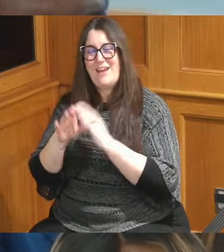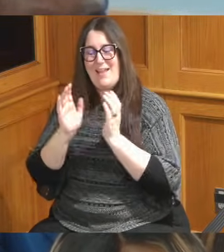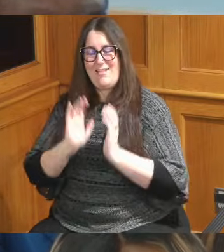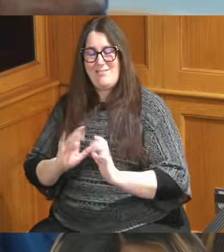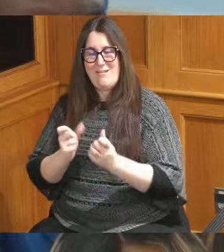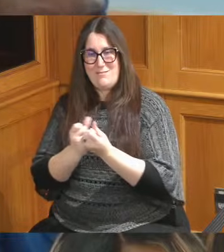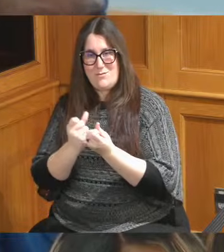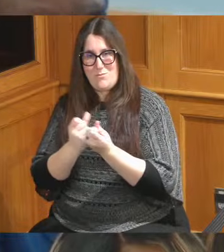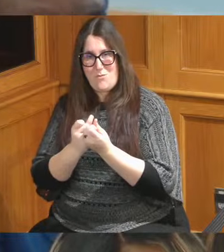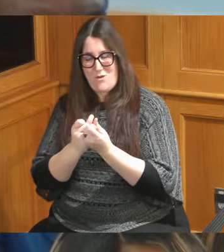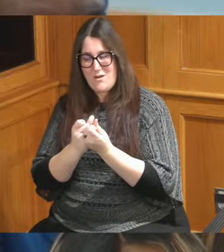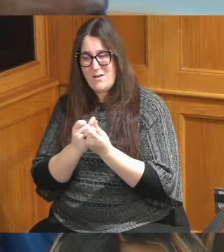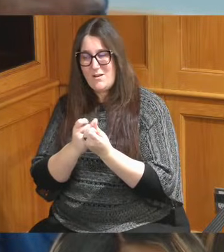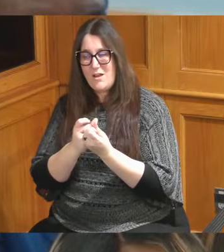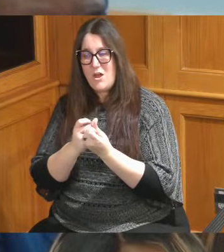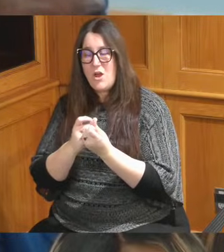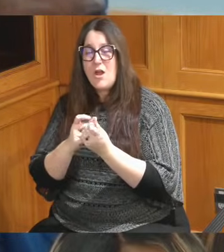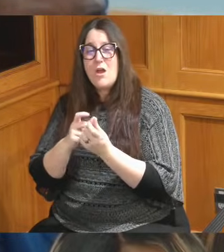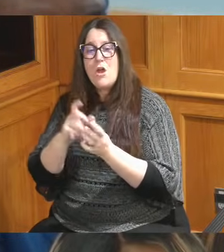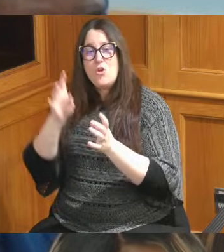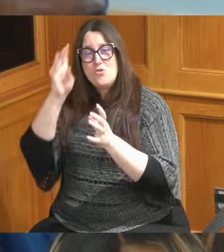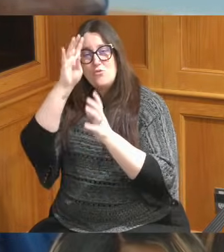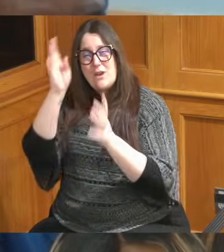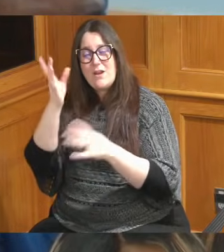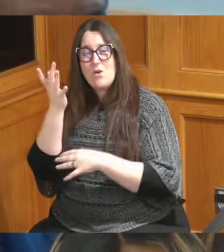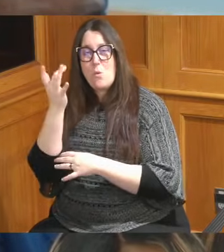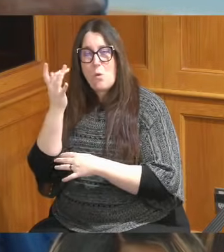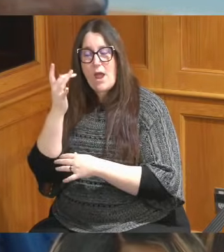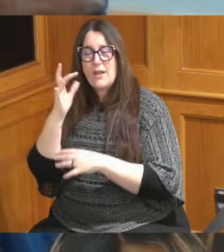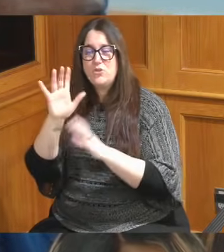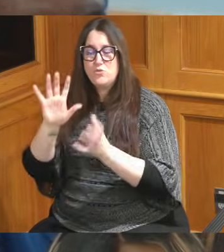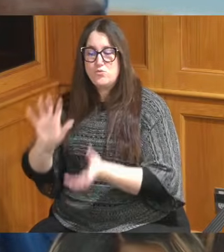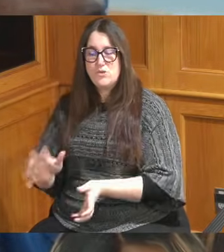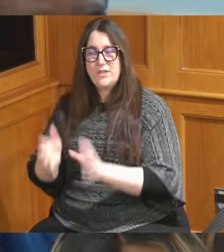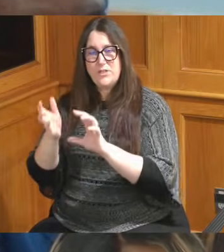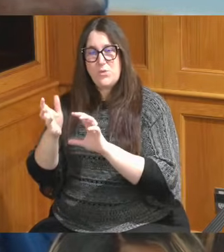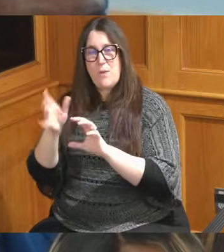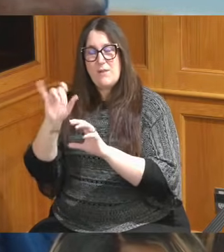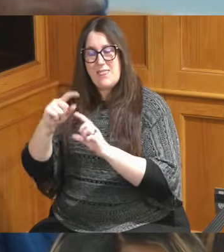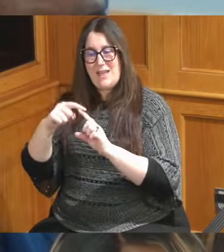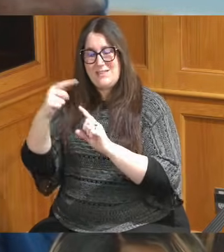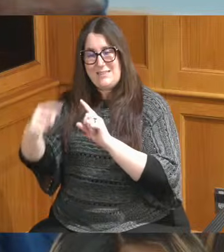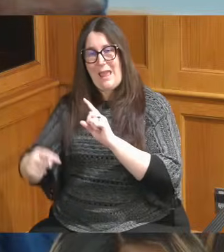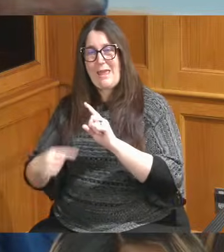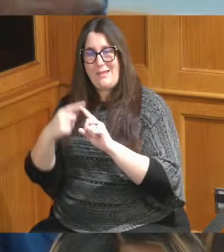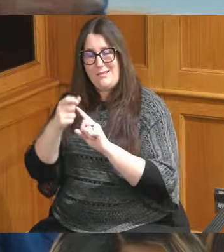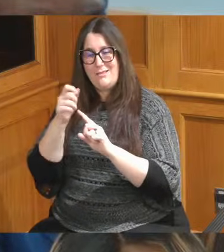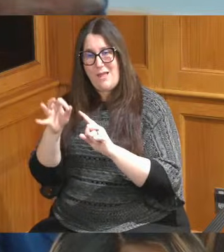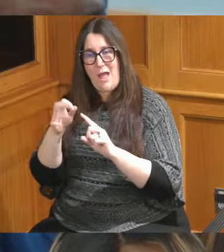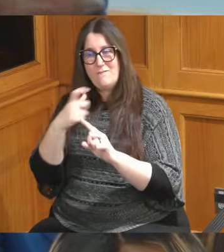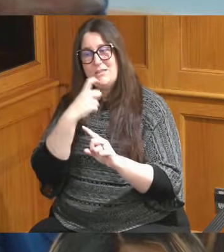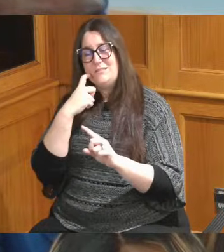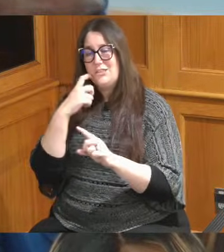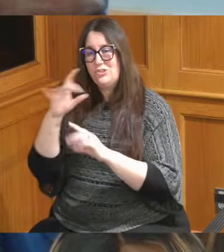created to disrupt the cycle of incarceration. And whereas as Director, Trina leads a team of